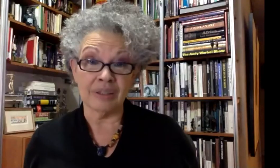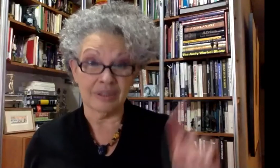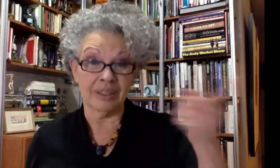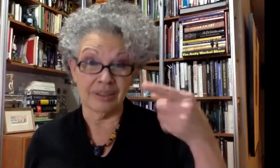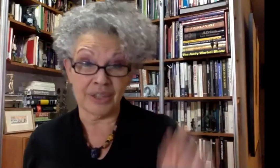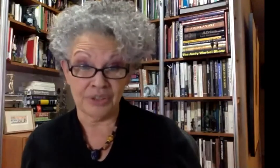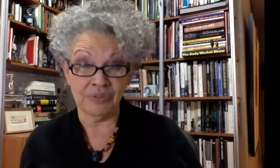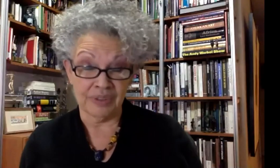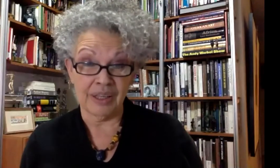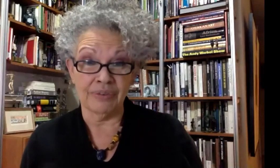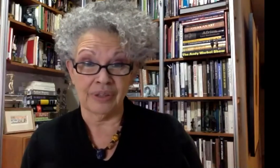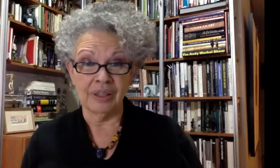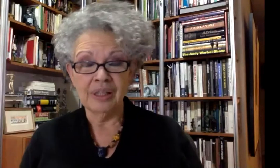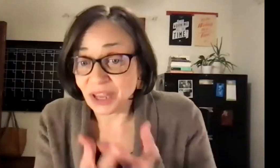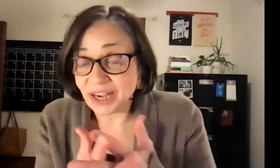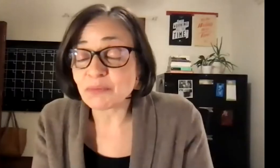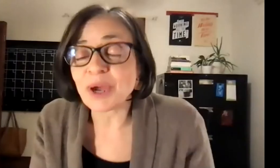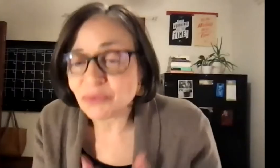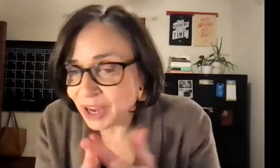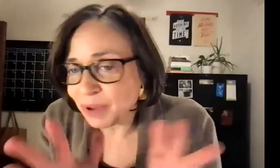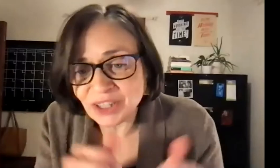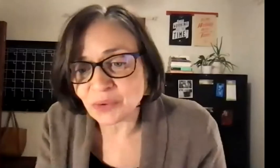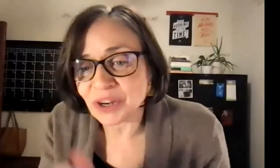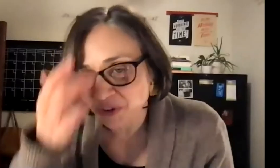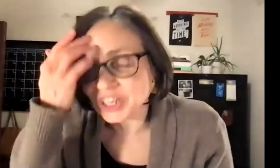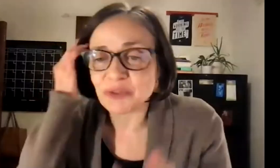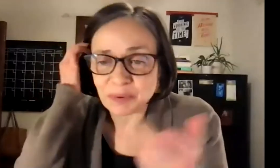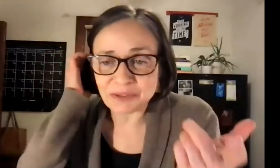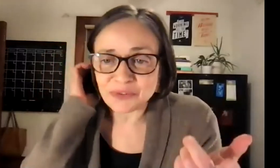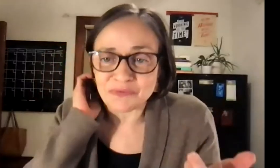of a Black king Tell the other side they ain't ending us For George Floyd